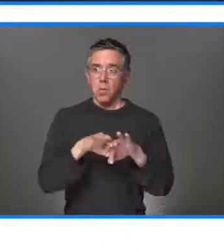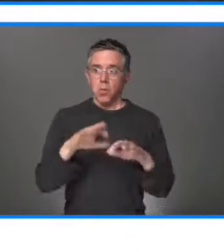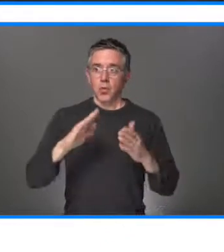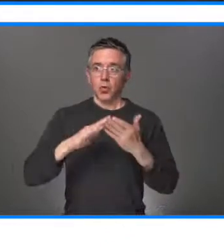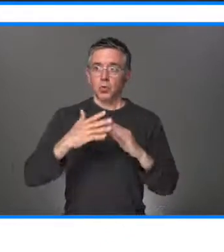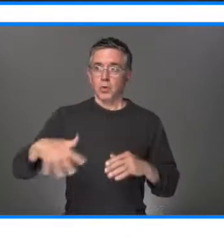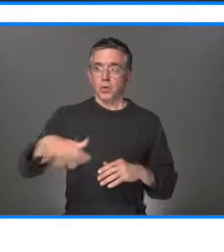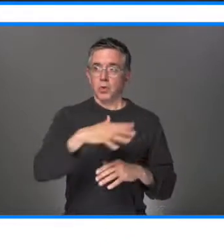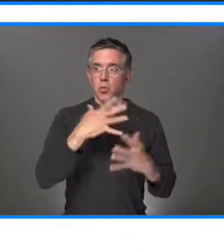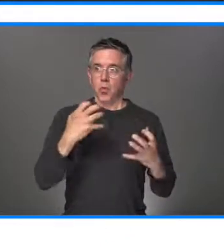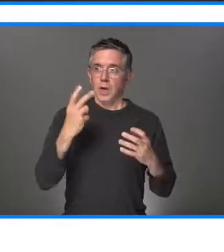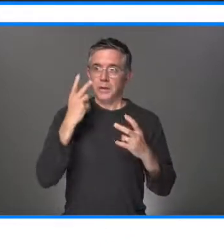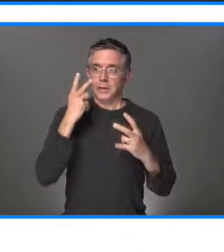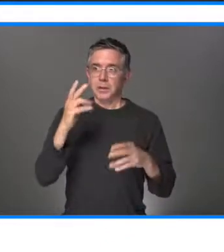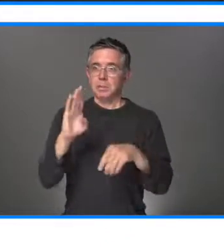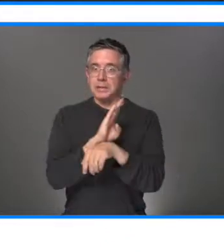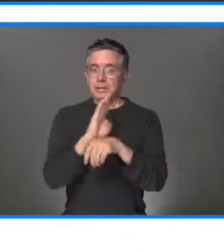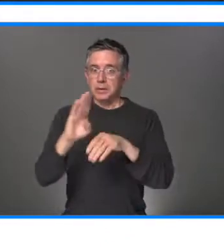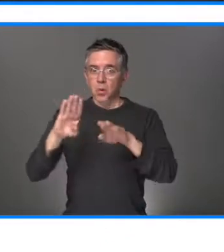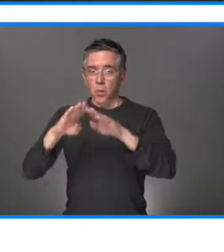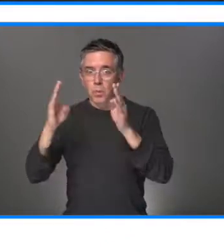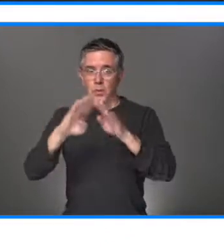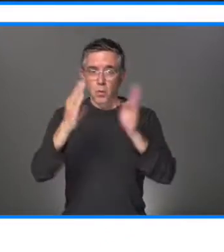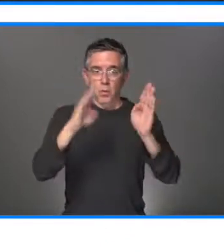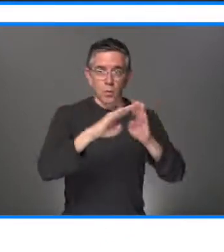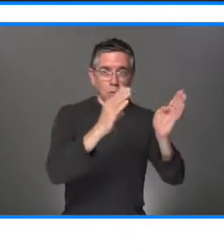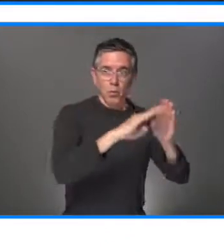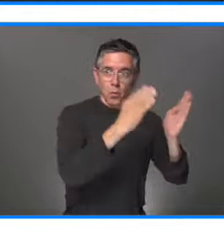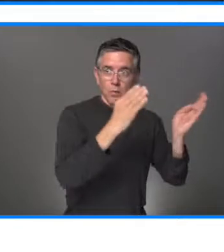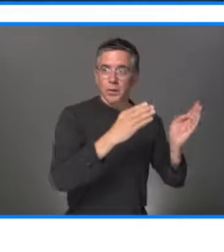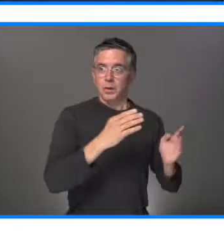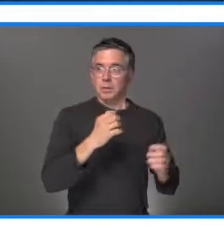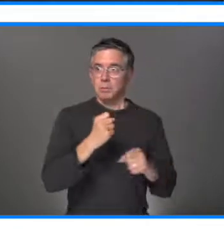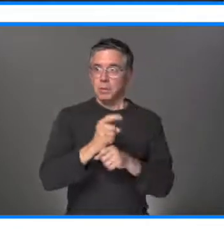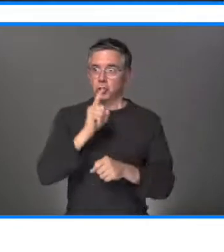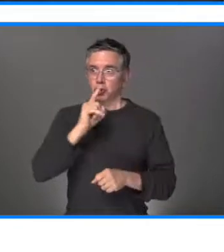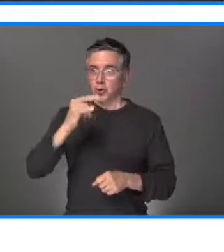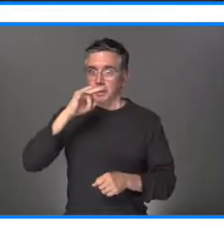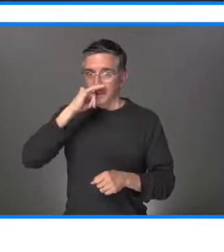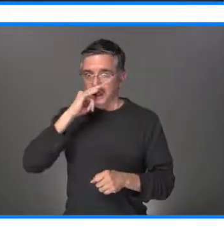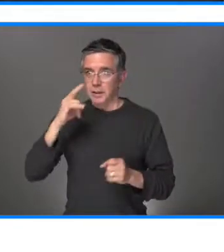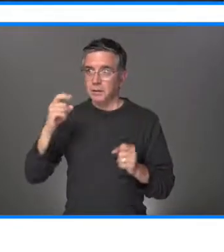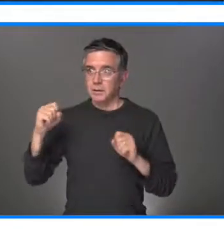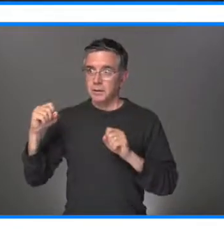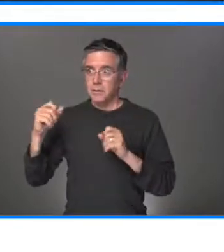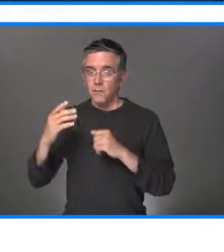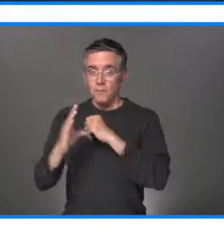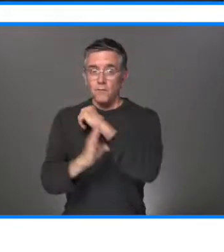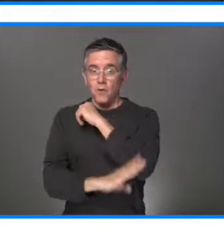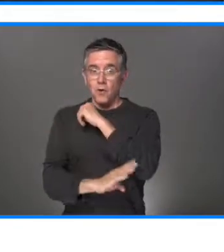and keeping businesses open, and making sure our kids this fall can go back to school full time.